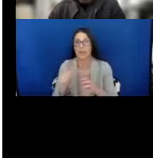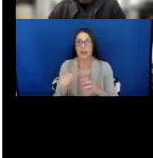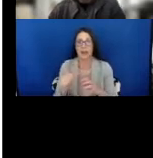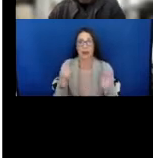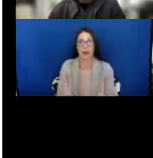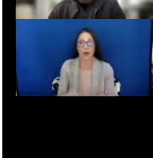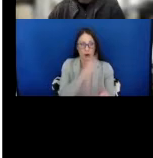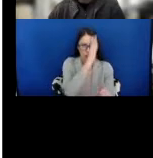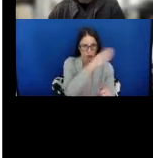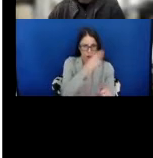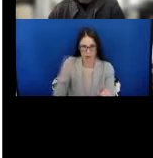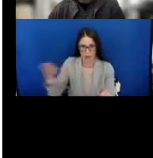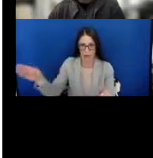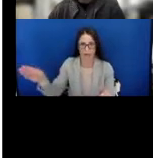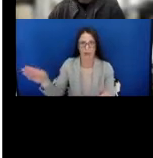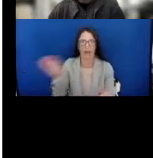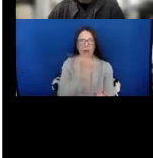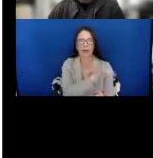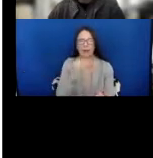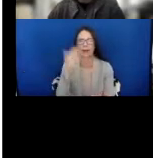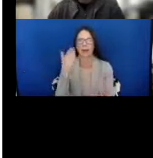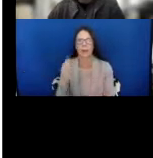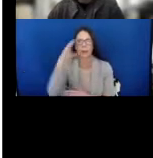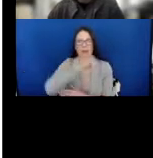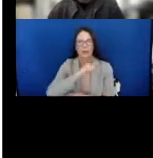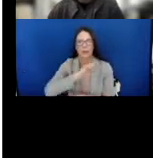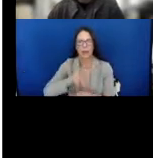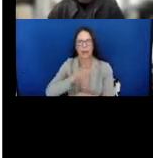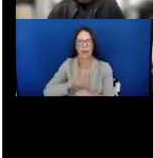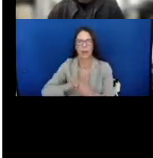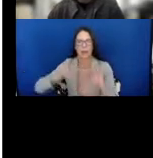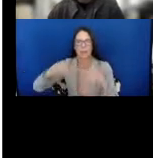in a neat progression is might be assumed by a normative body rather an emergency is